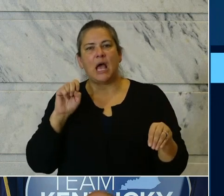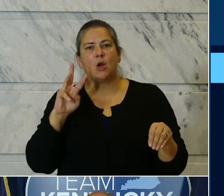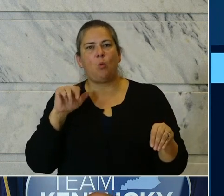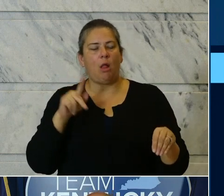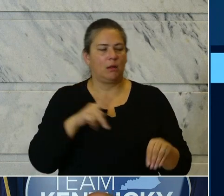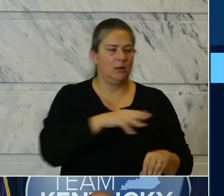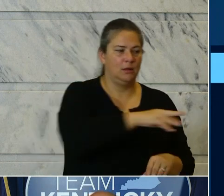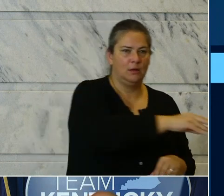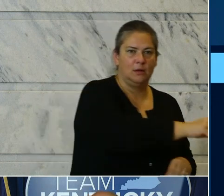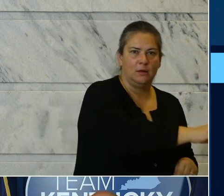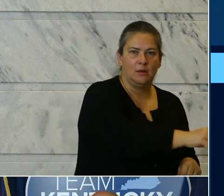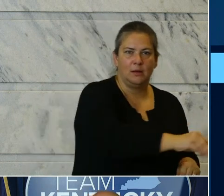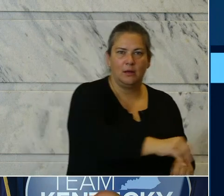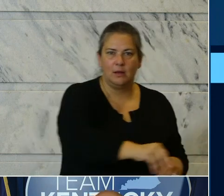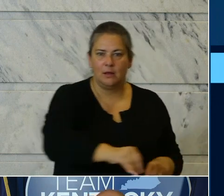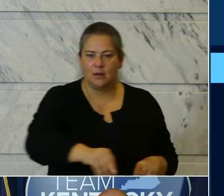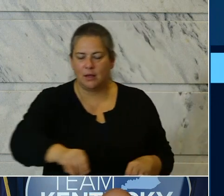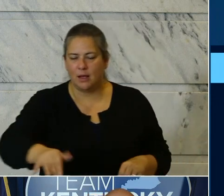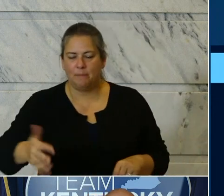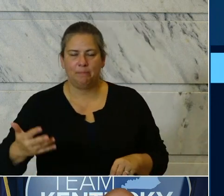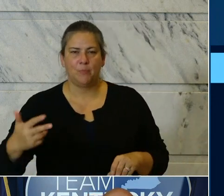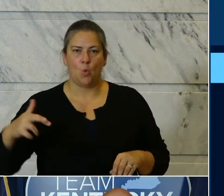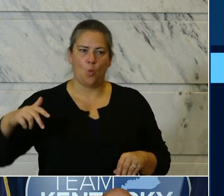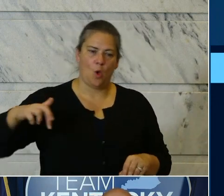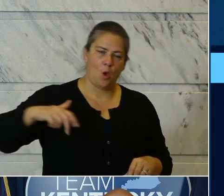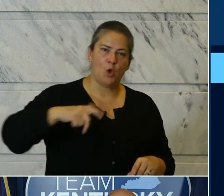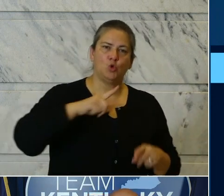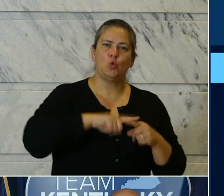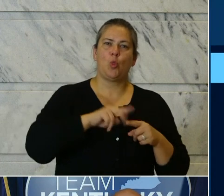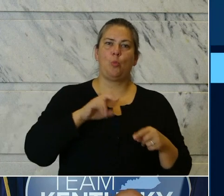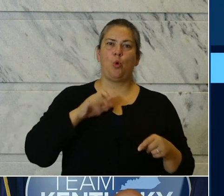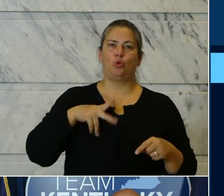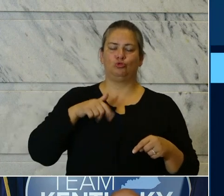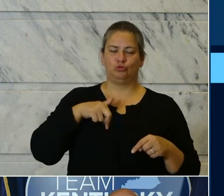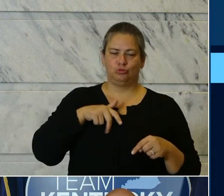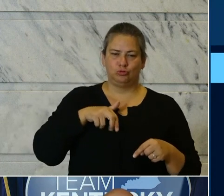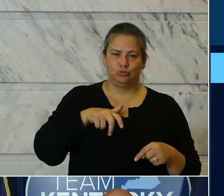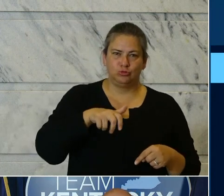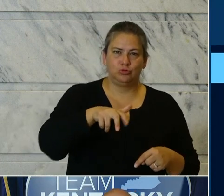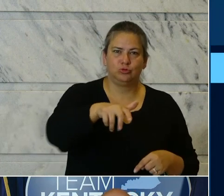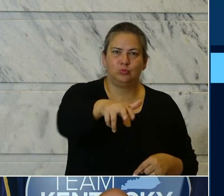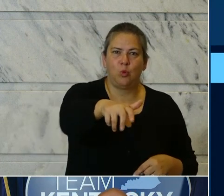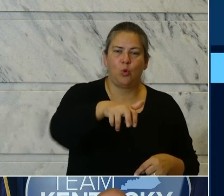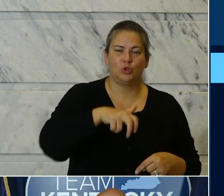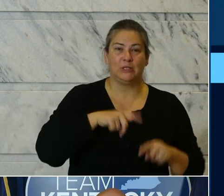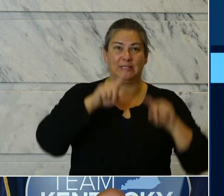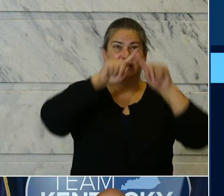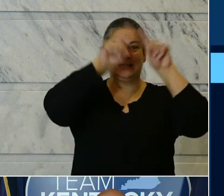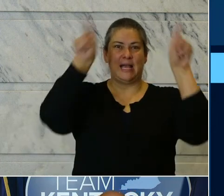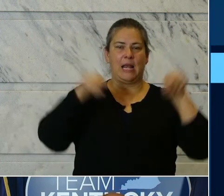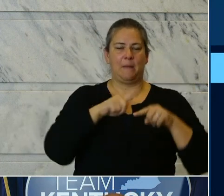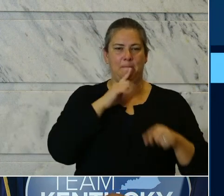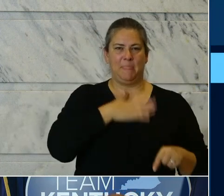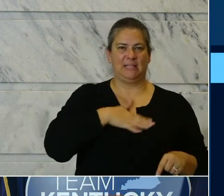YOU CAN PUT IT OUT ON THE